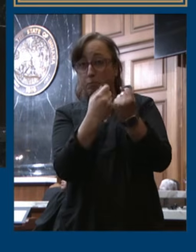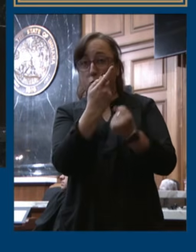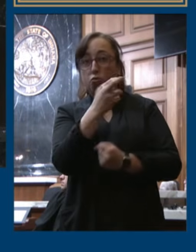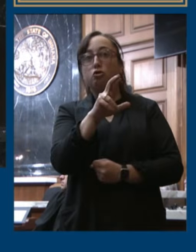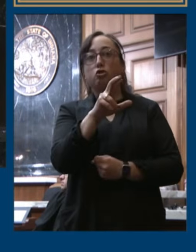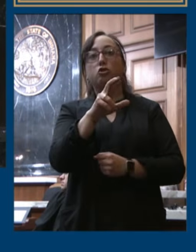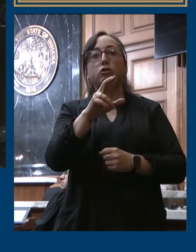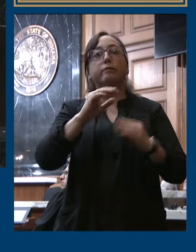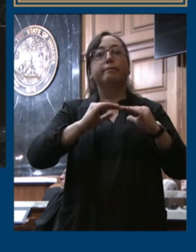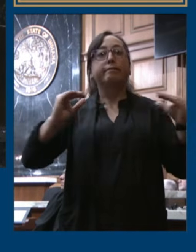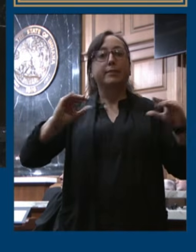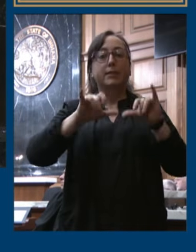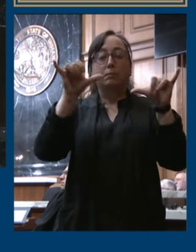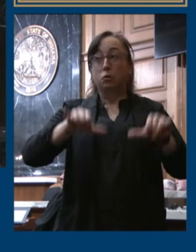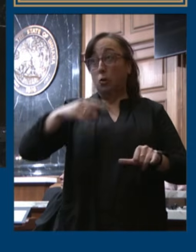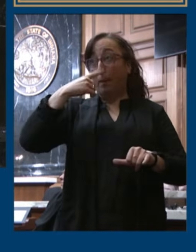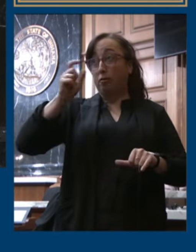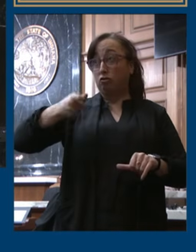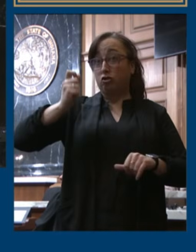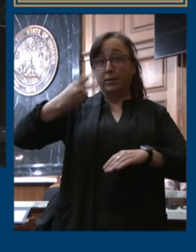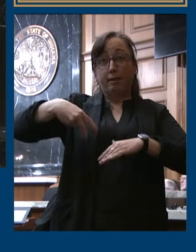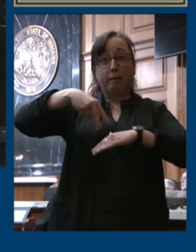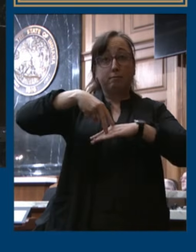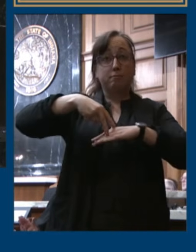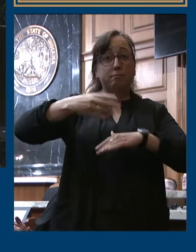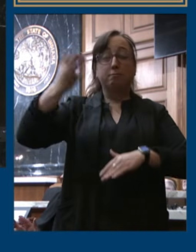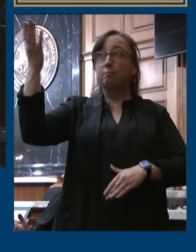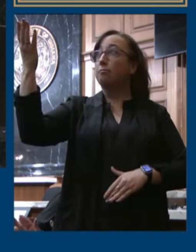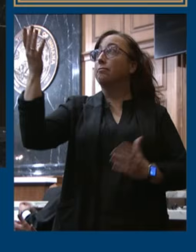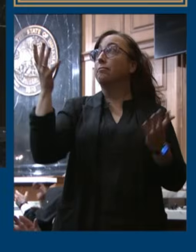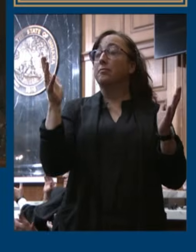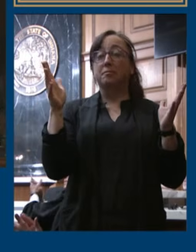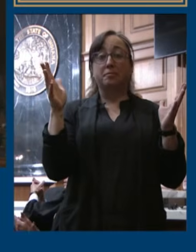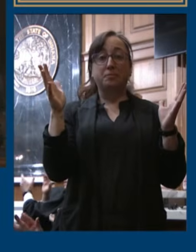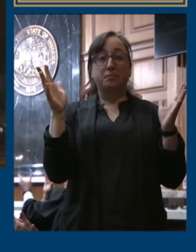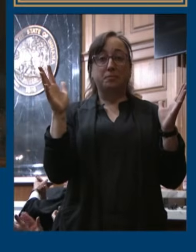COULD YOU STAND UP, JUDGES?